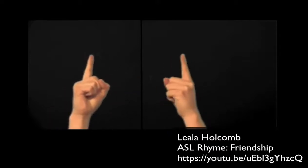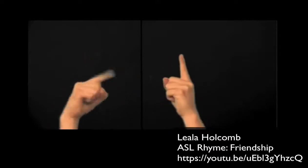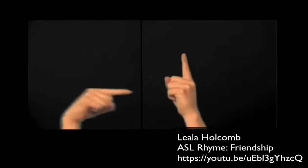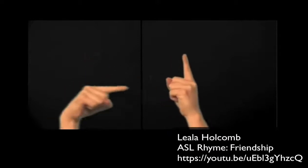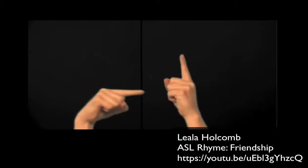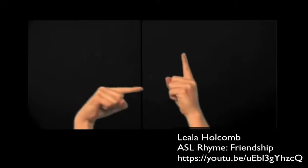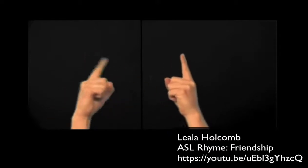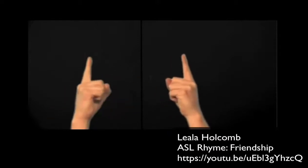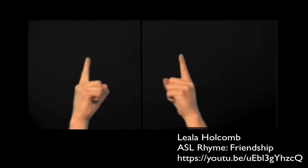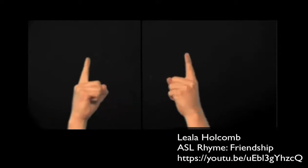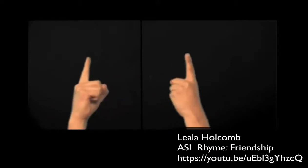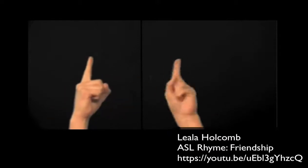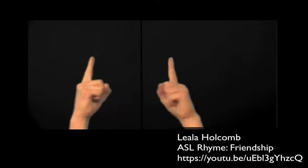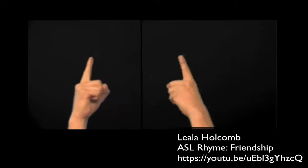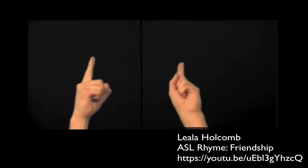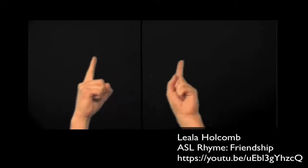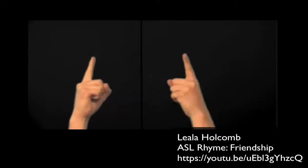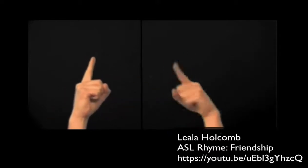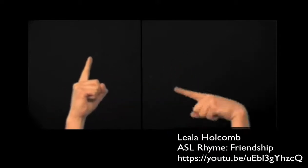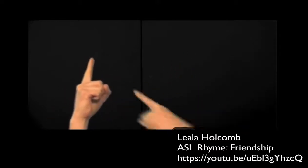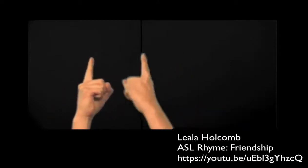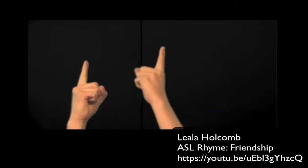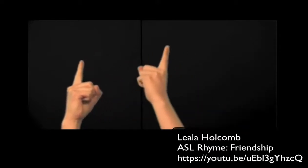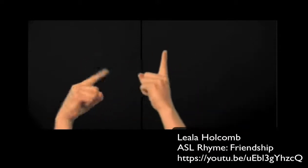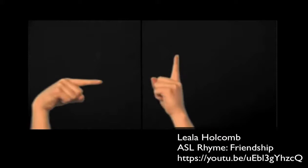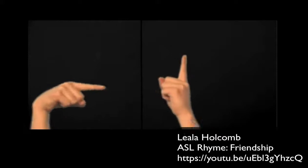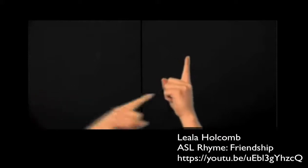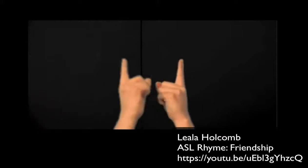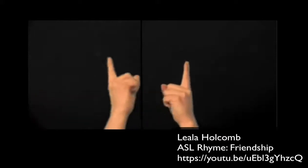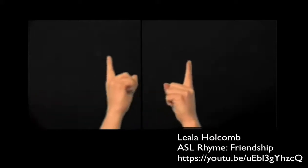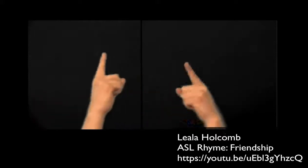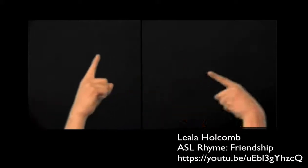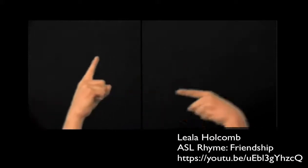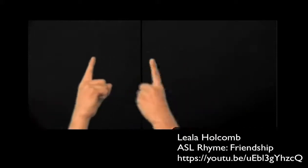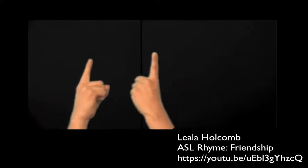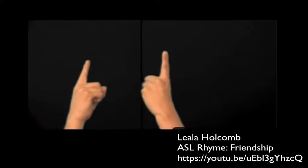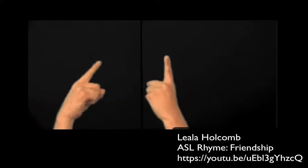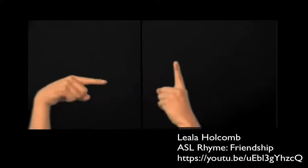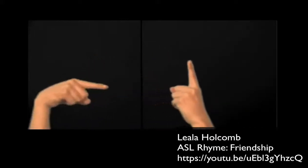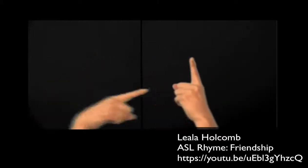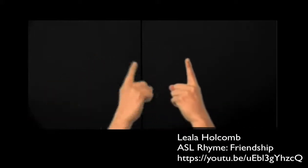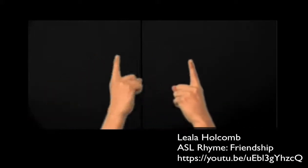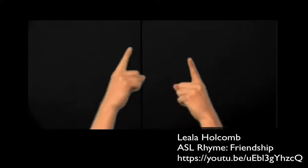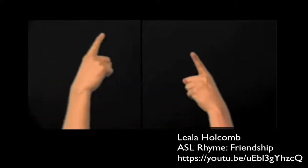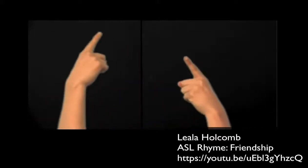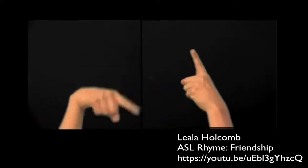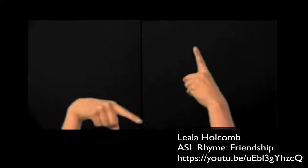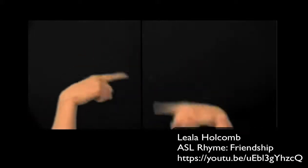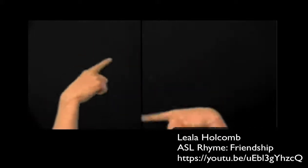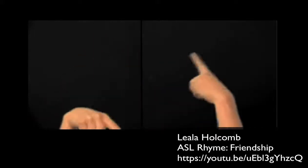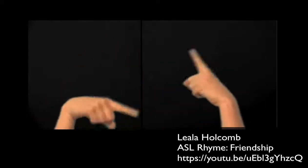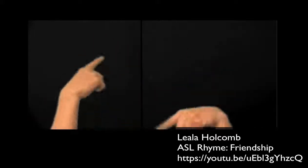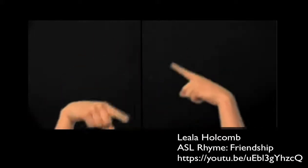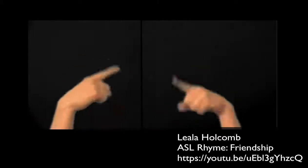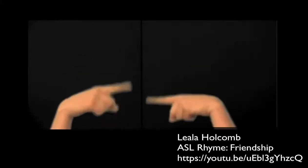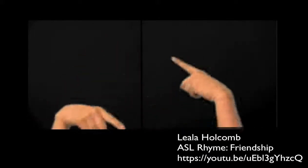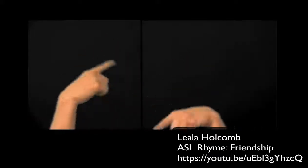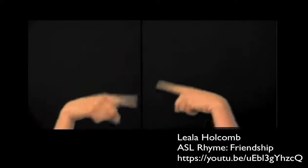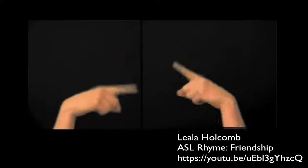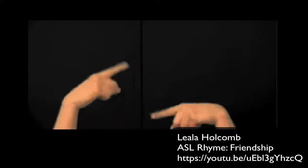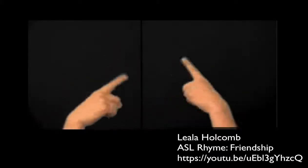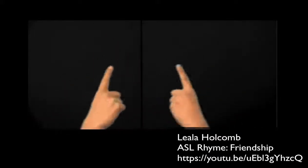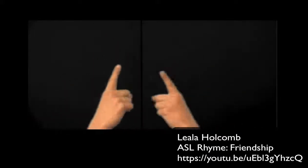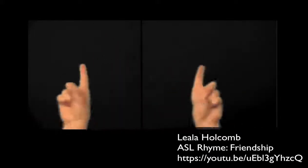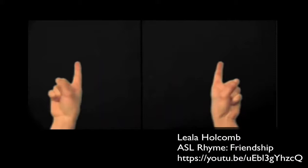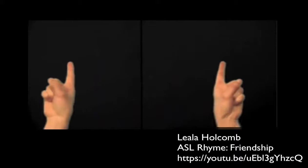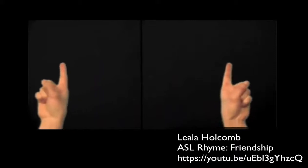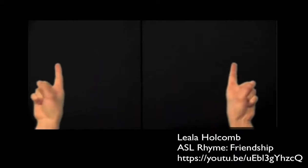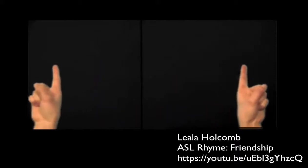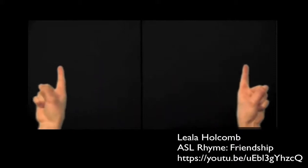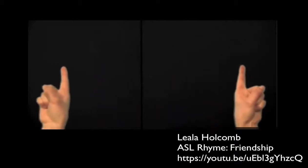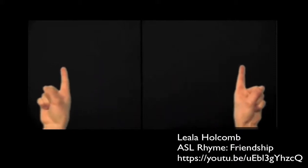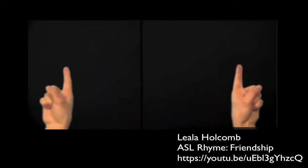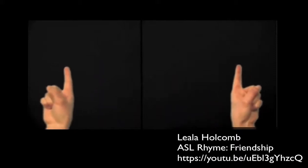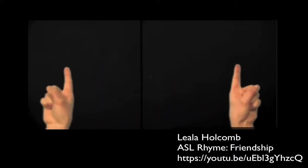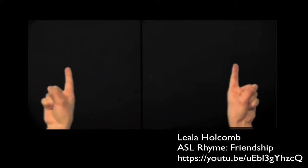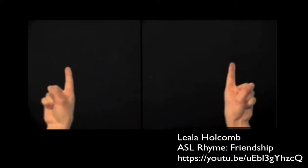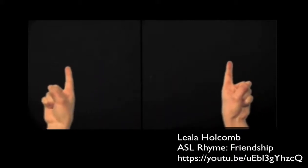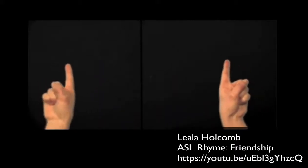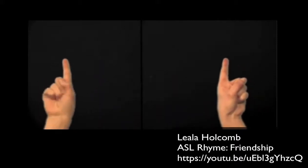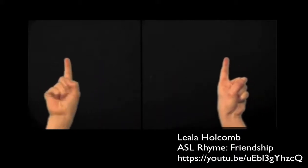titled friendship by leila holcomb